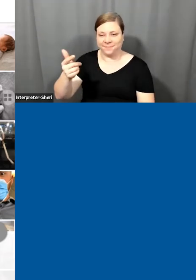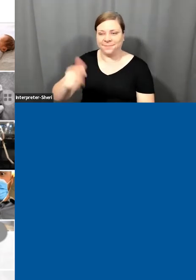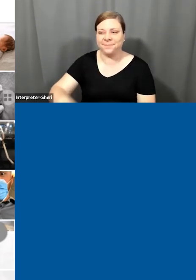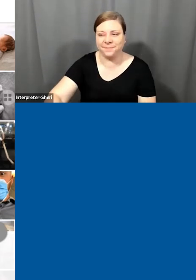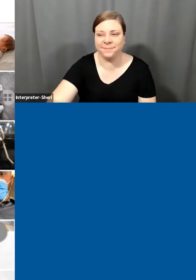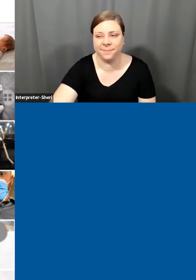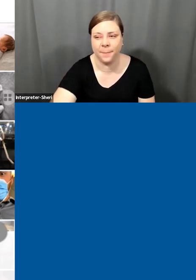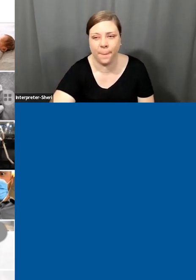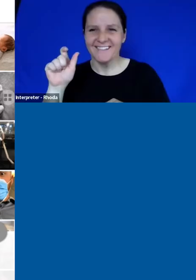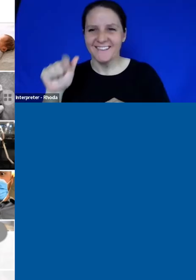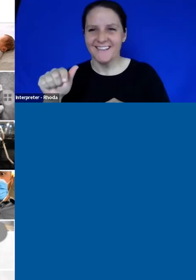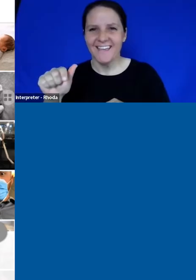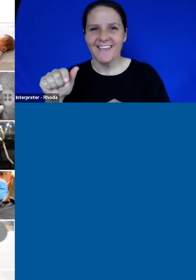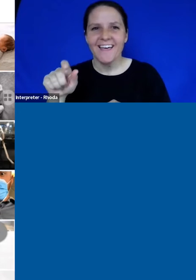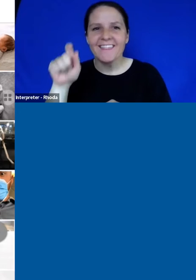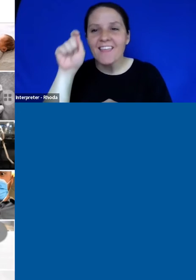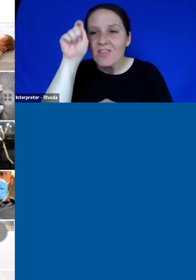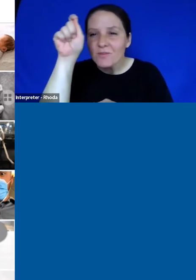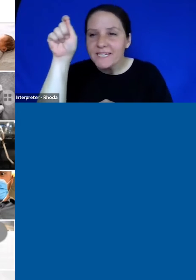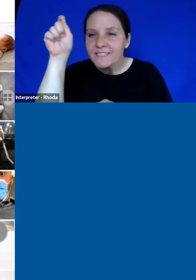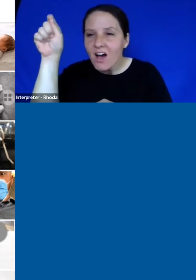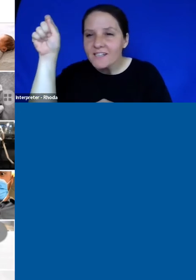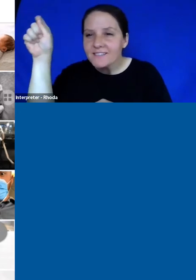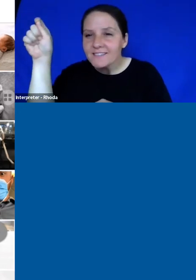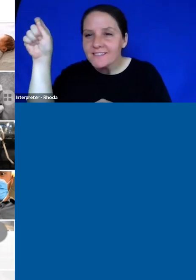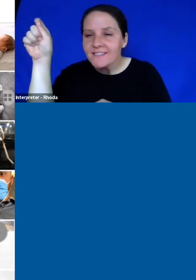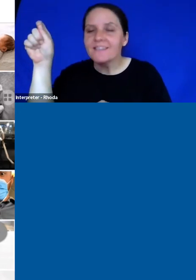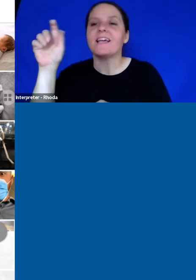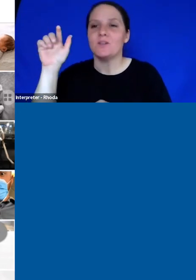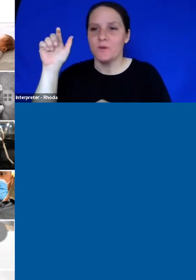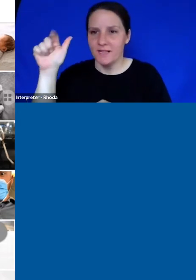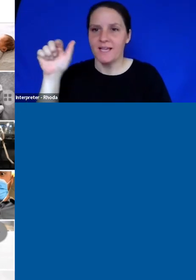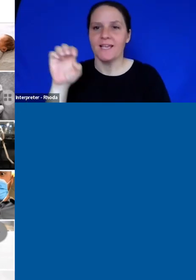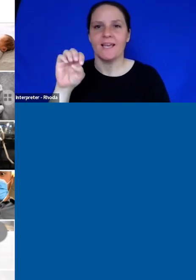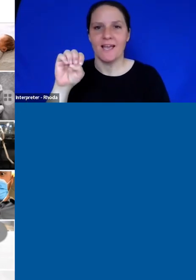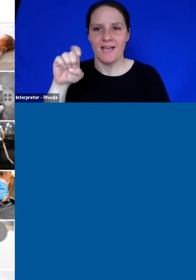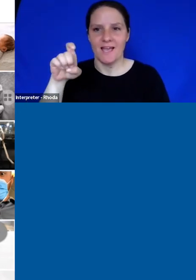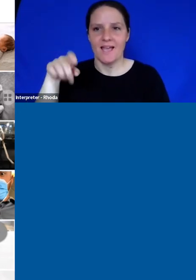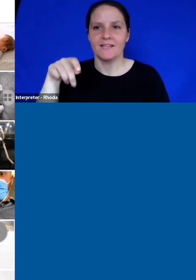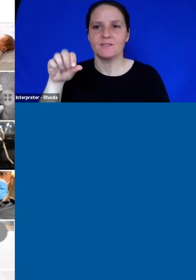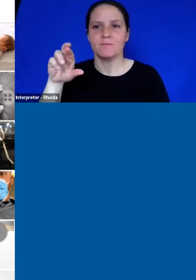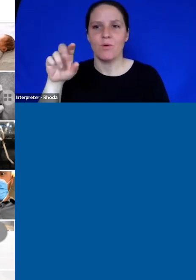it shows you that once you click the three dots, you then click export as audio file. A little dialogue box will pop up